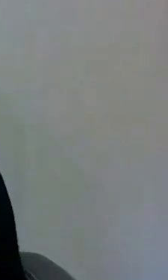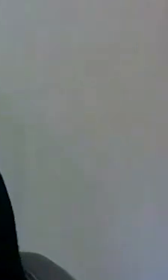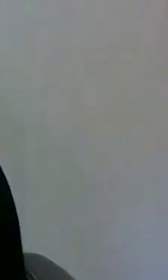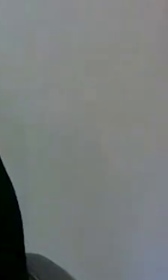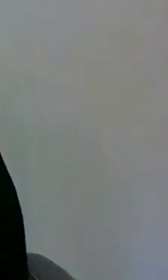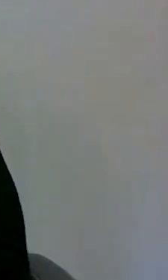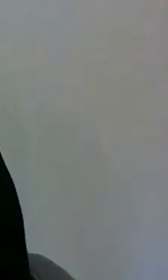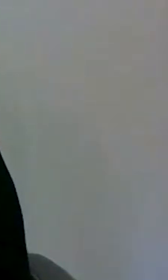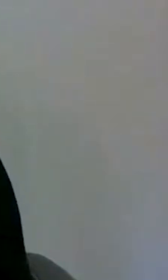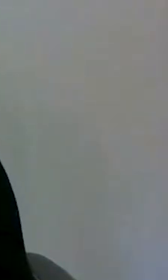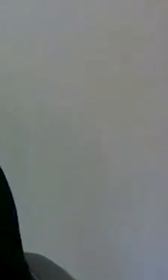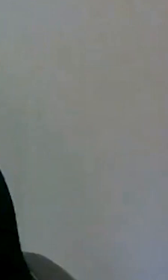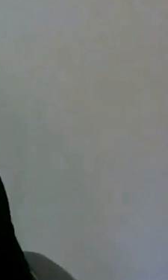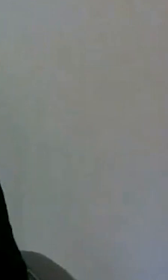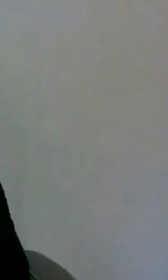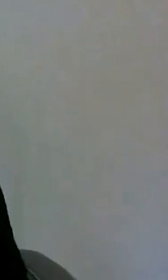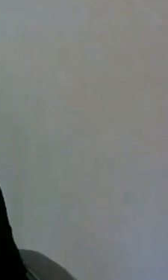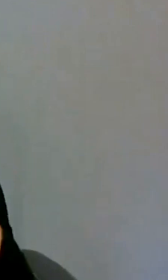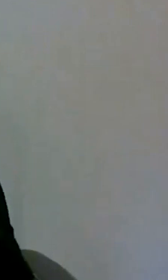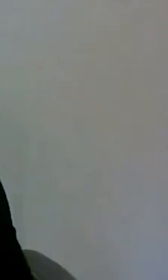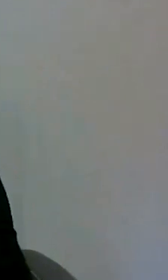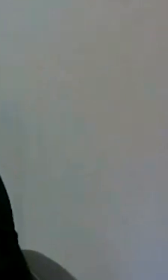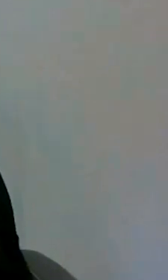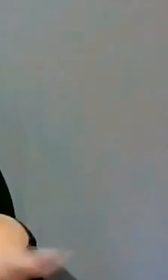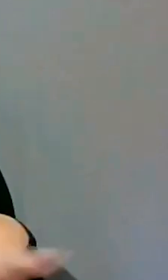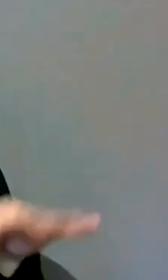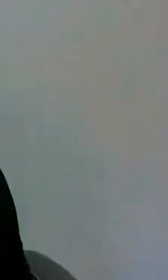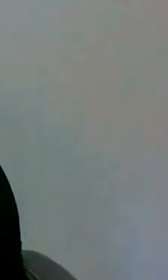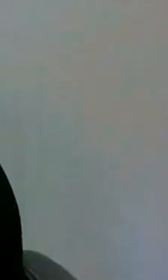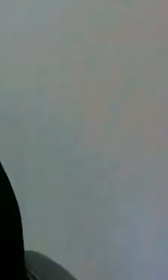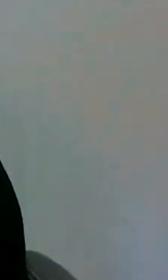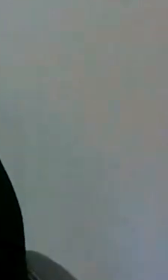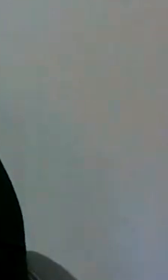That's good for you to know. Dr. Stramondo: Yes. There are